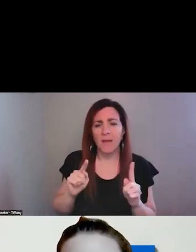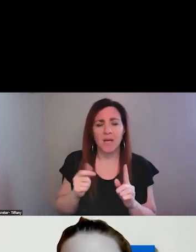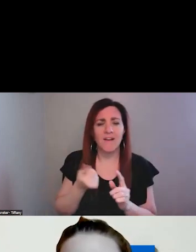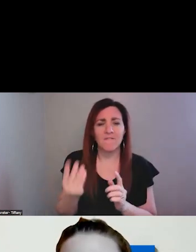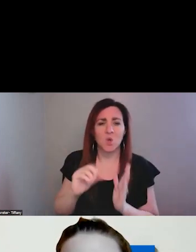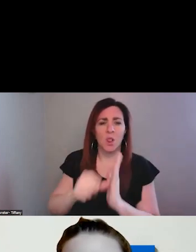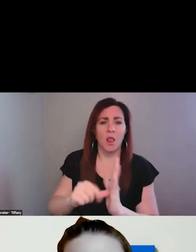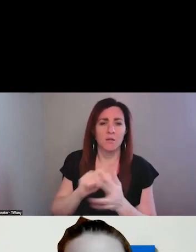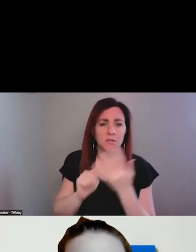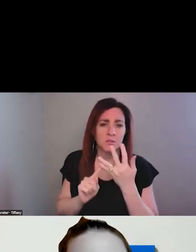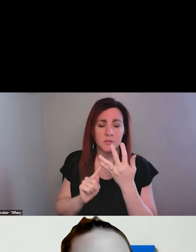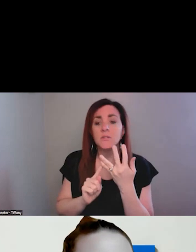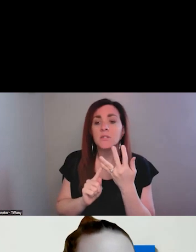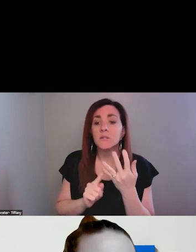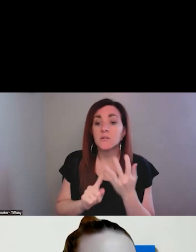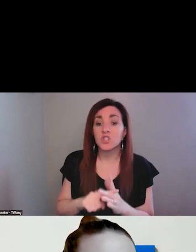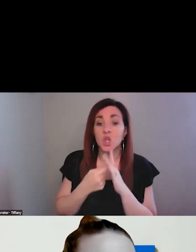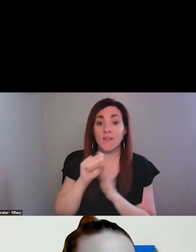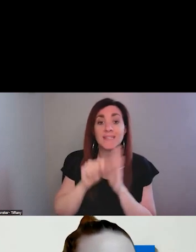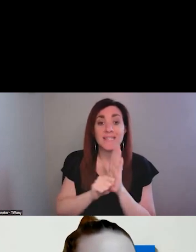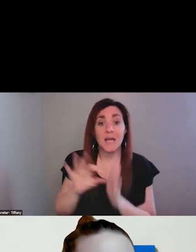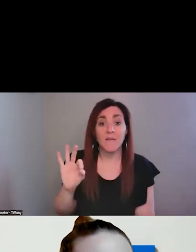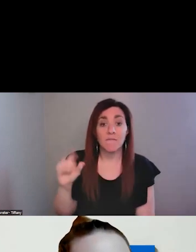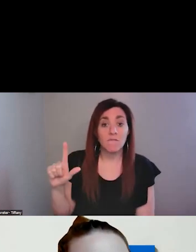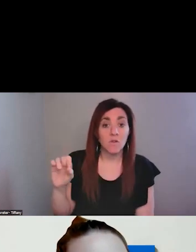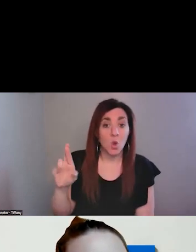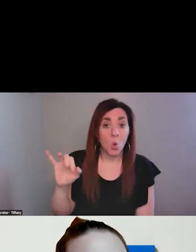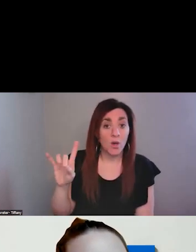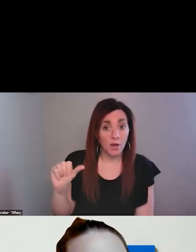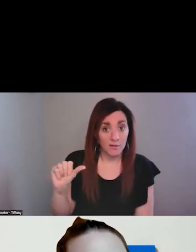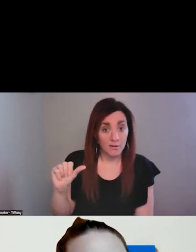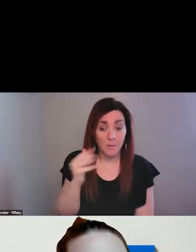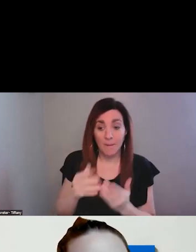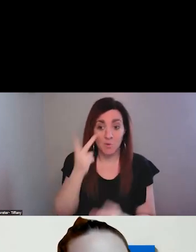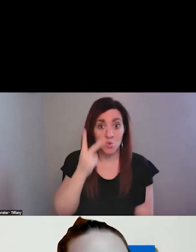STARTING IN THE STATE OF FLORIDA. YOU MAY HAVE SEEN NEWS OF THE